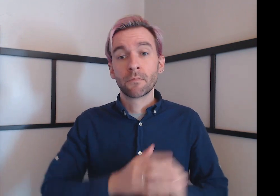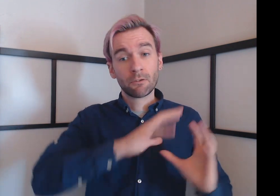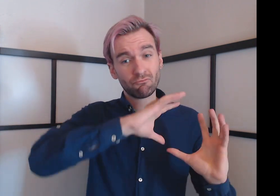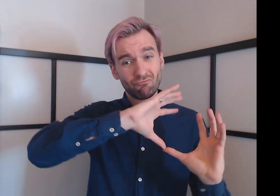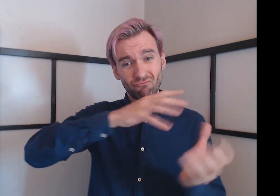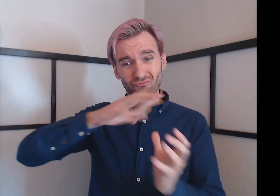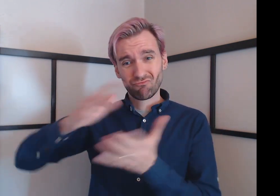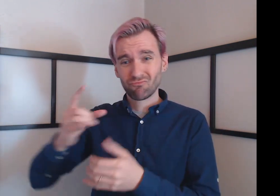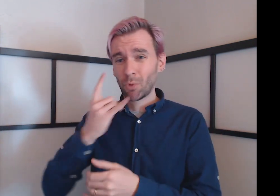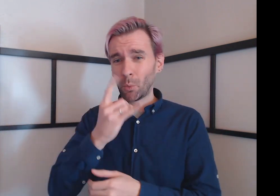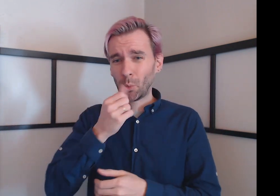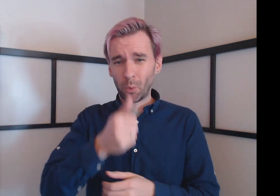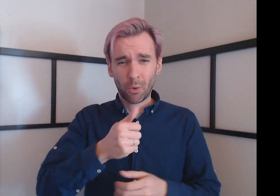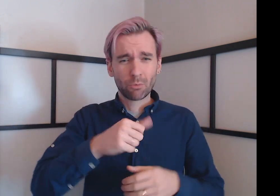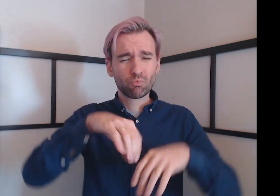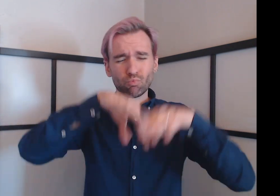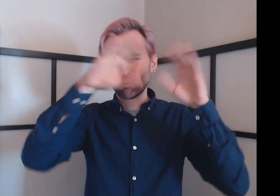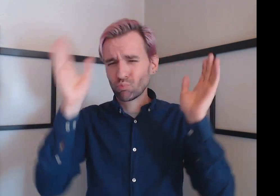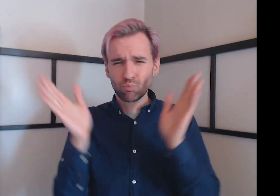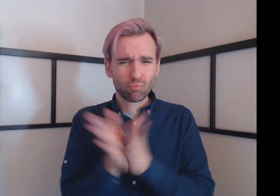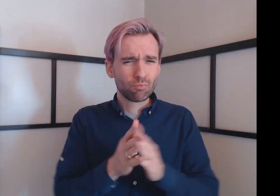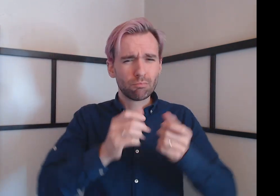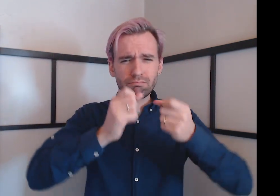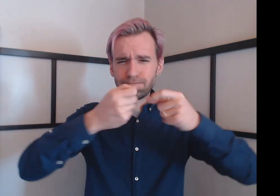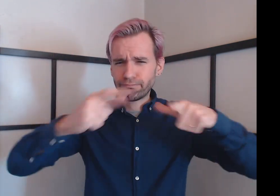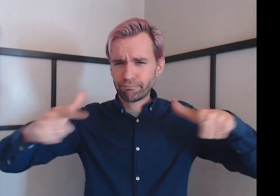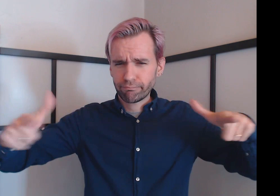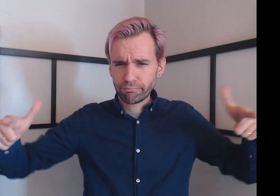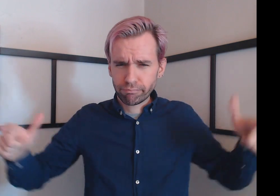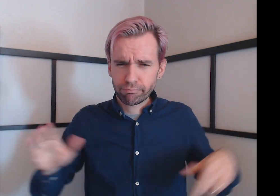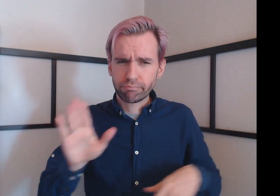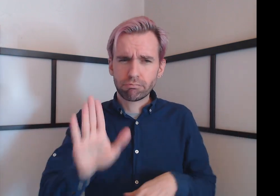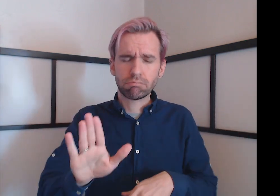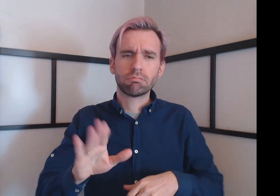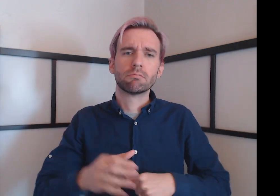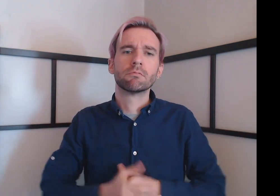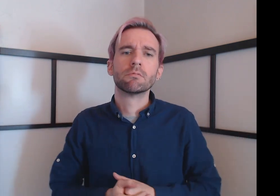Every language has variation.